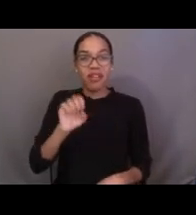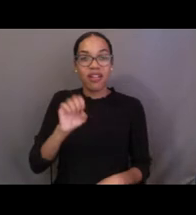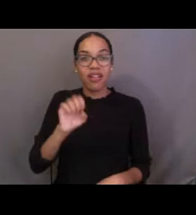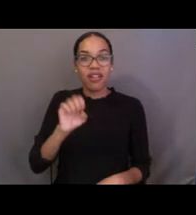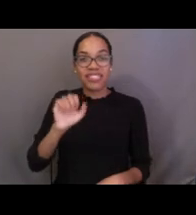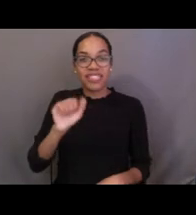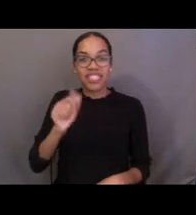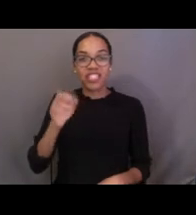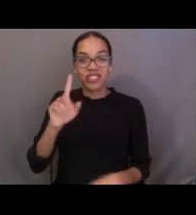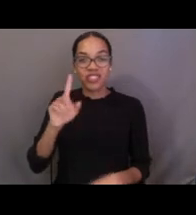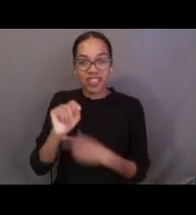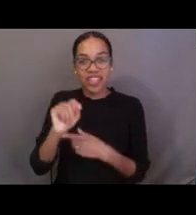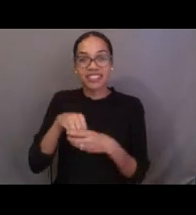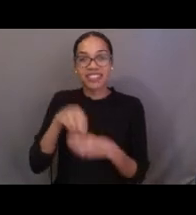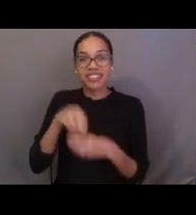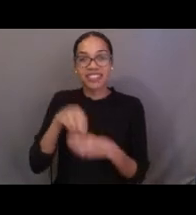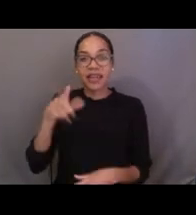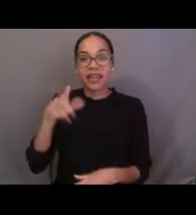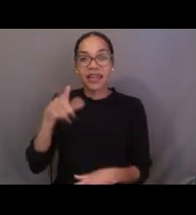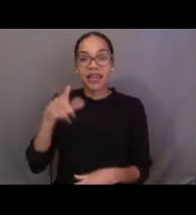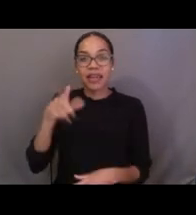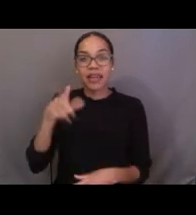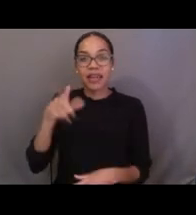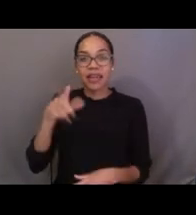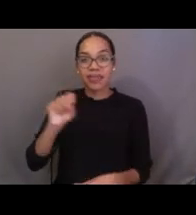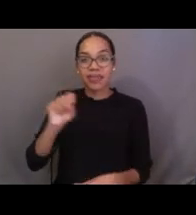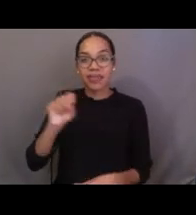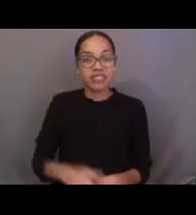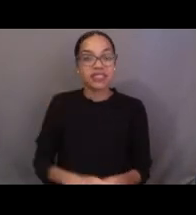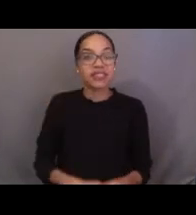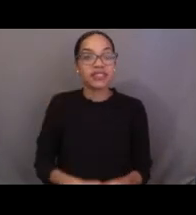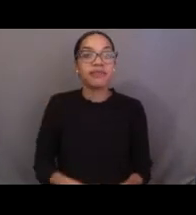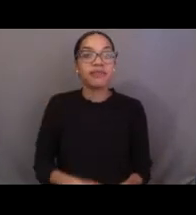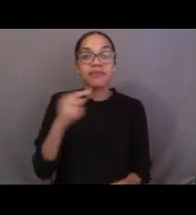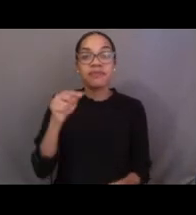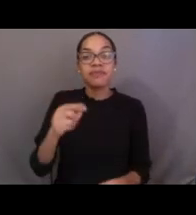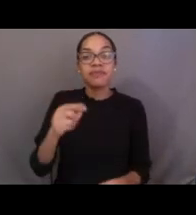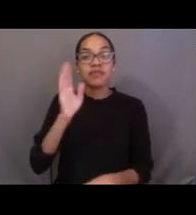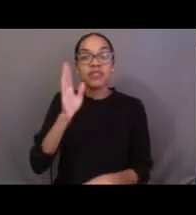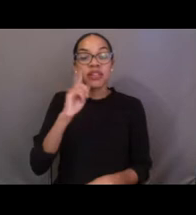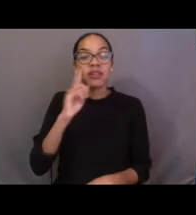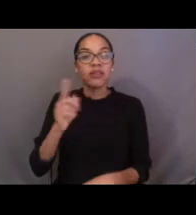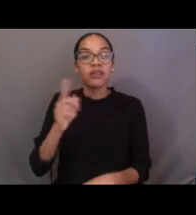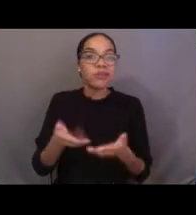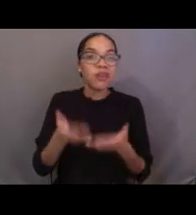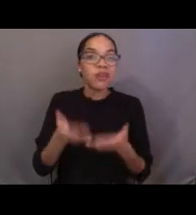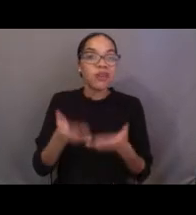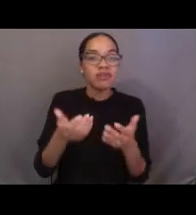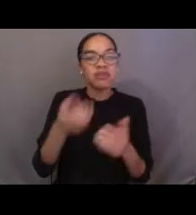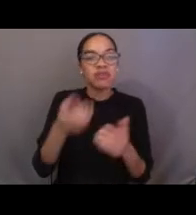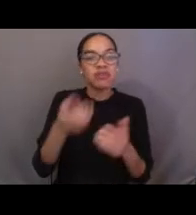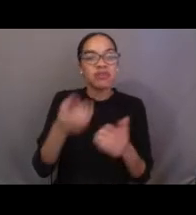here on Cape Cod, Massachusetts. NOAA Live webinars will be offered most Wednesdays during their school year of 4:00 PM Eastern Time.